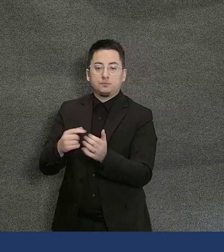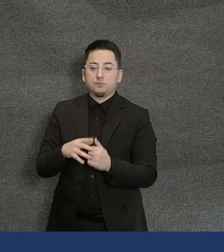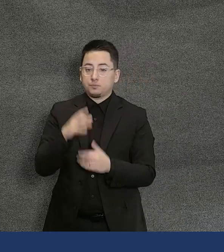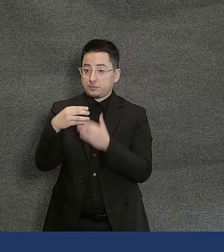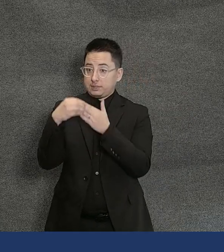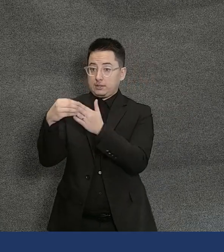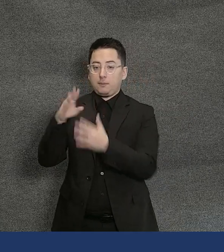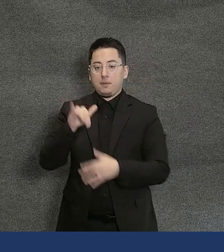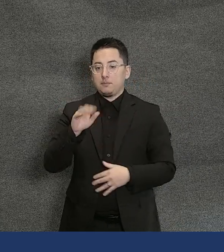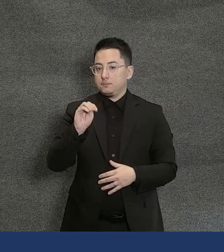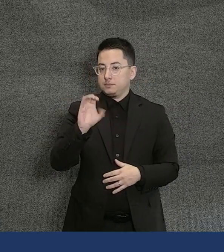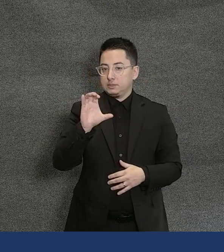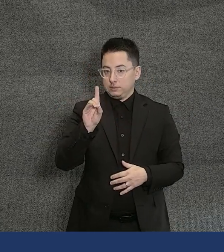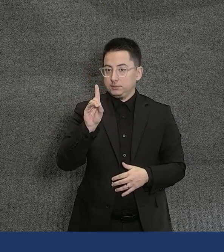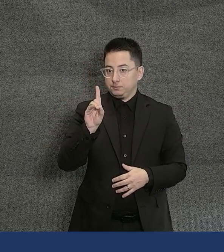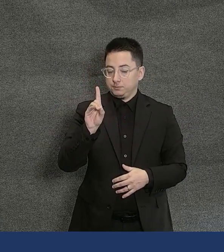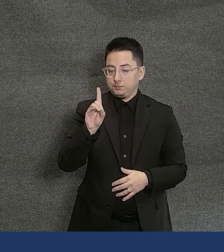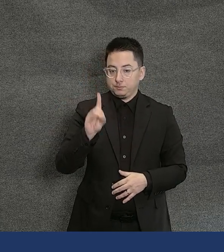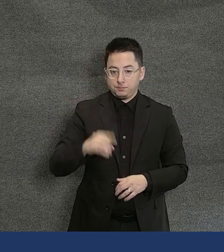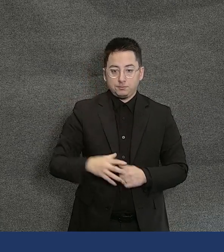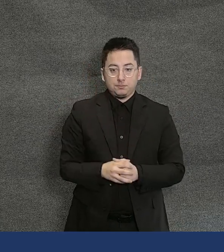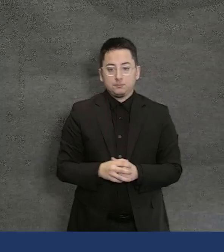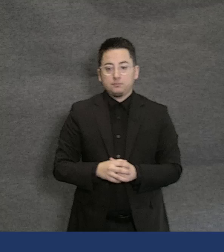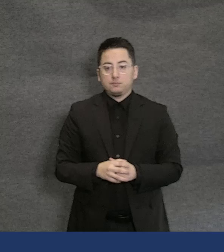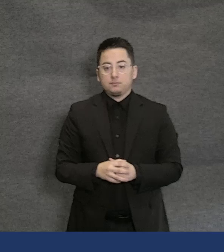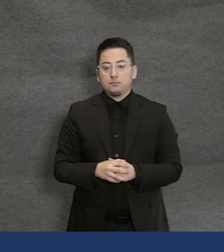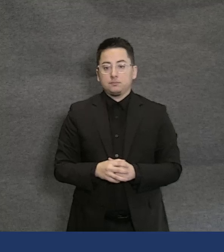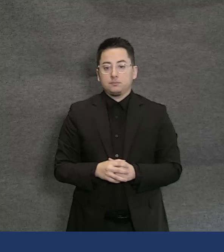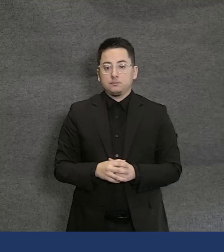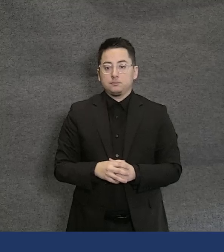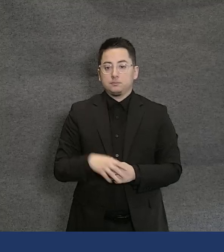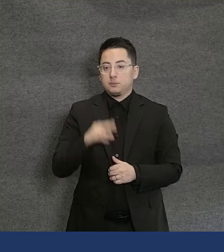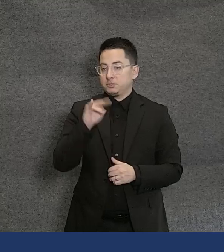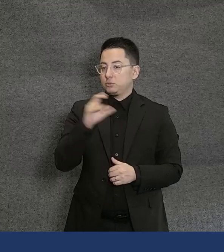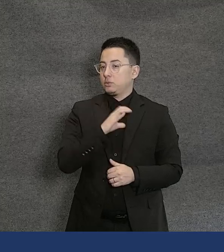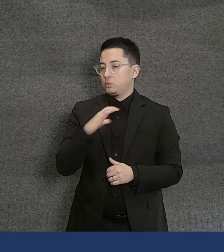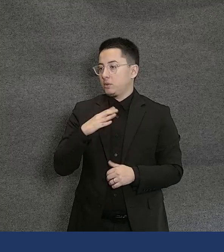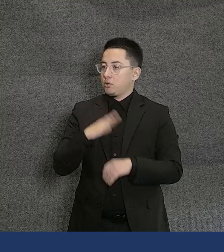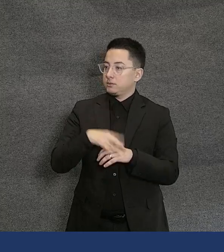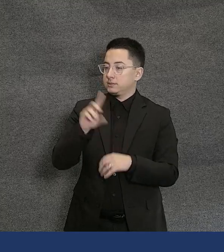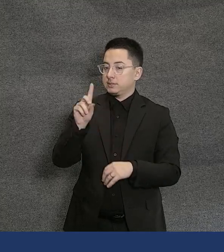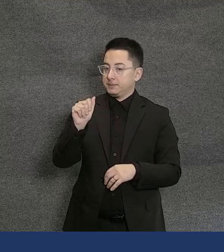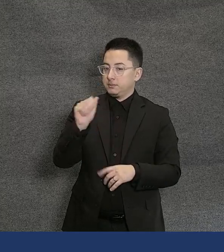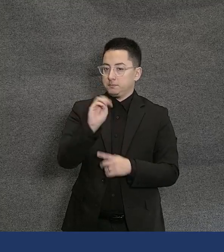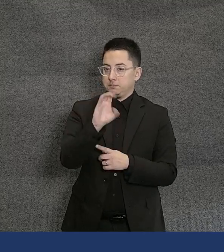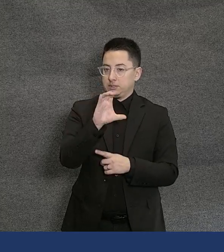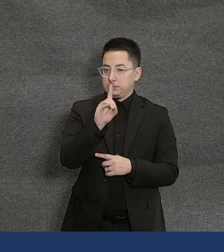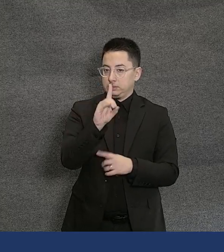you'll hear us sometimes say MCD, by the MCD ADA Director David Fenley.